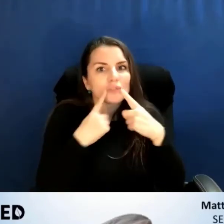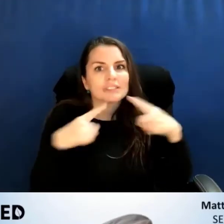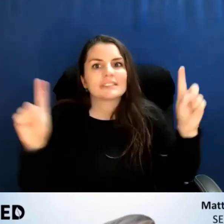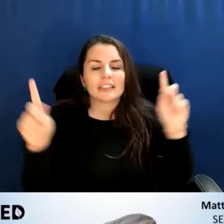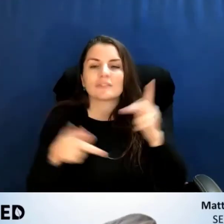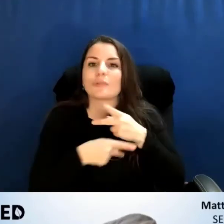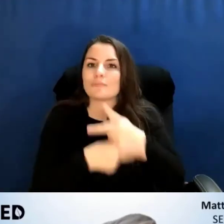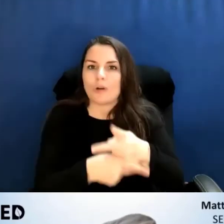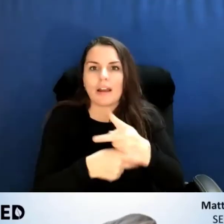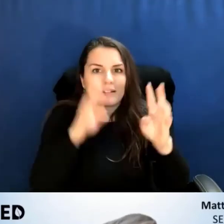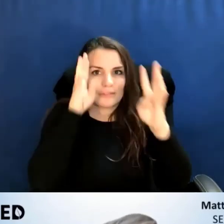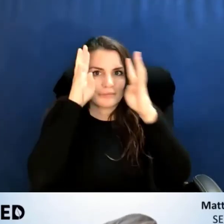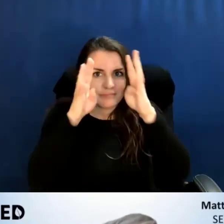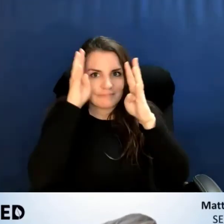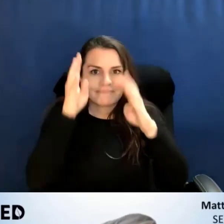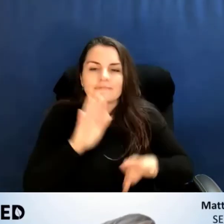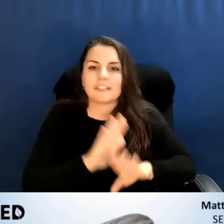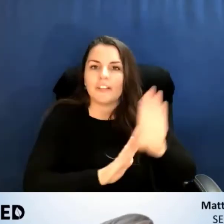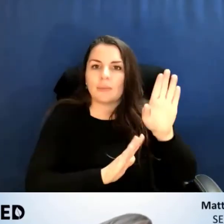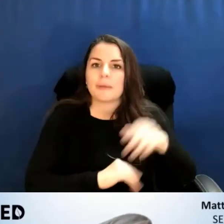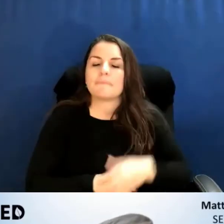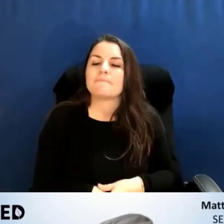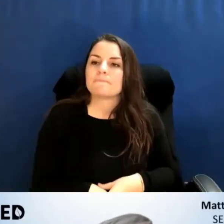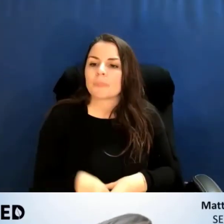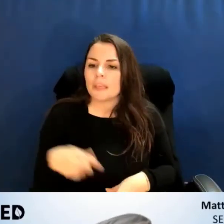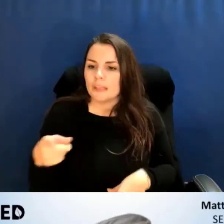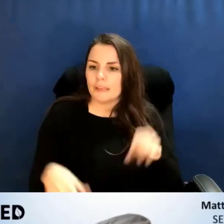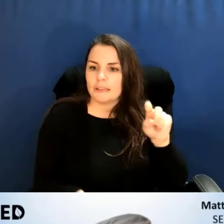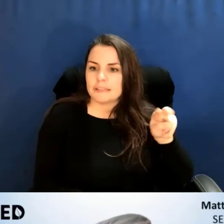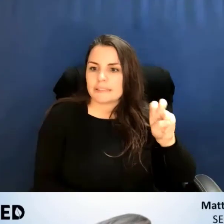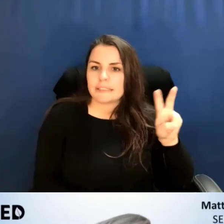Steven says that some would say that the paper